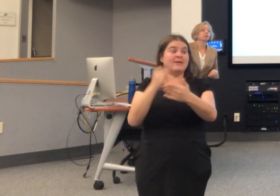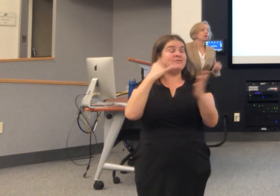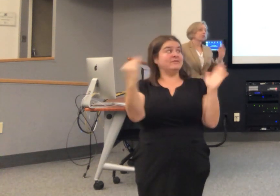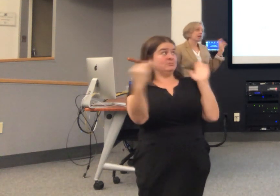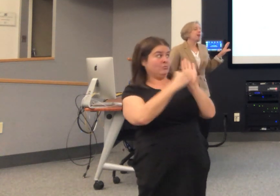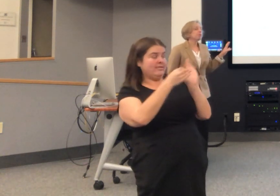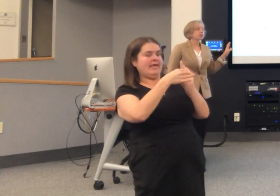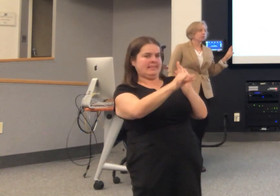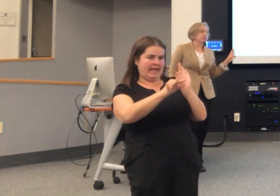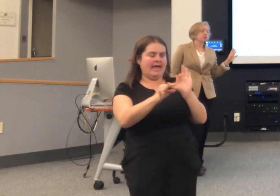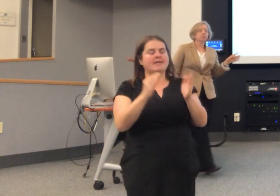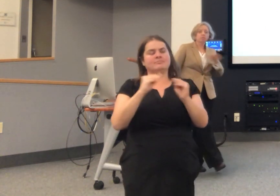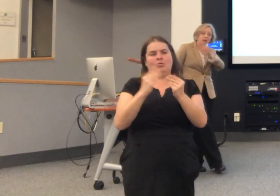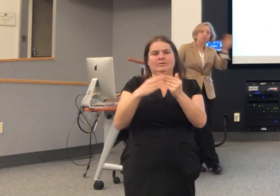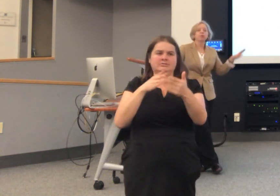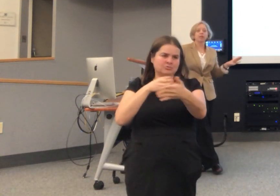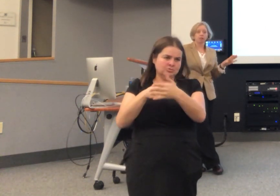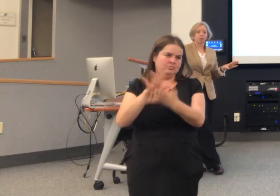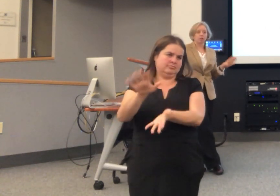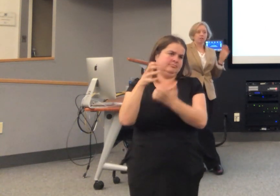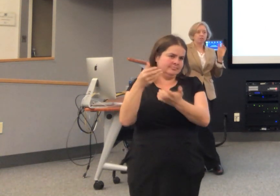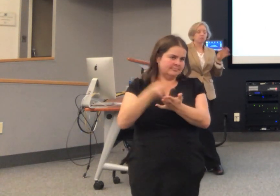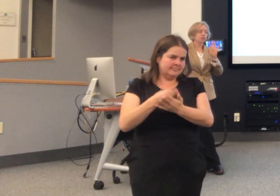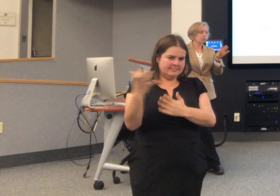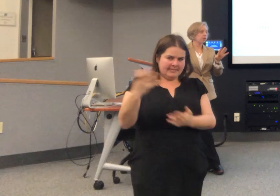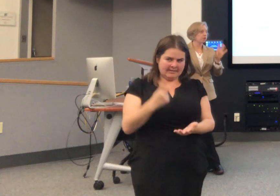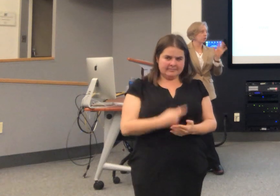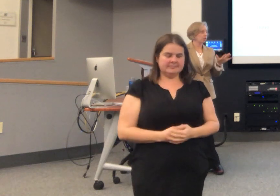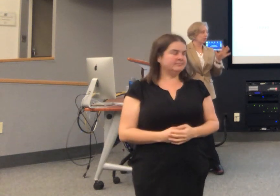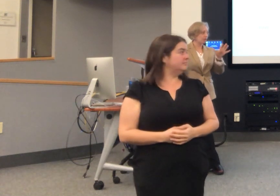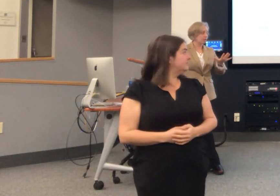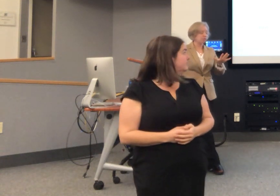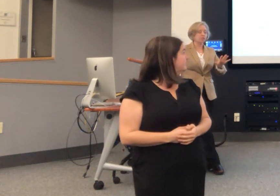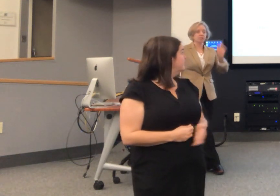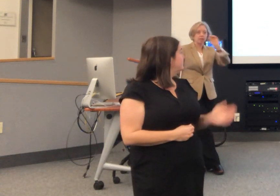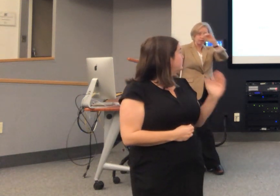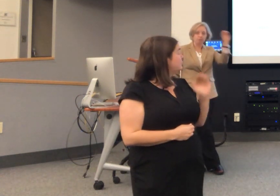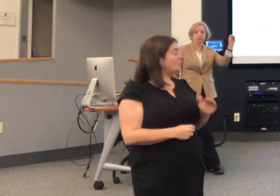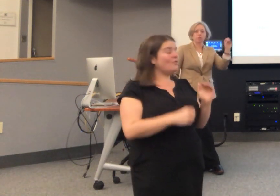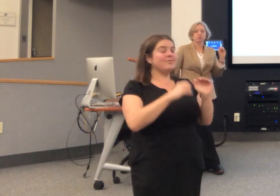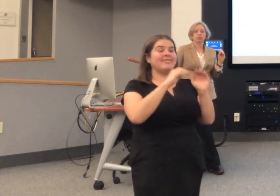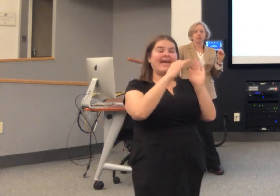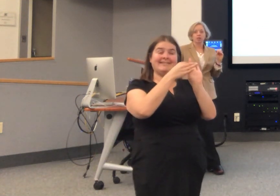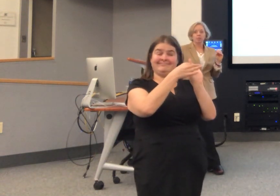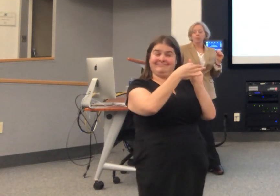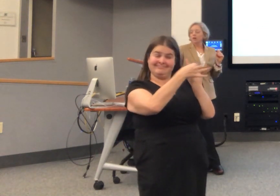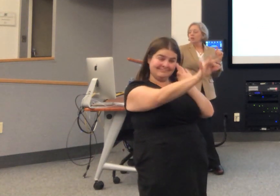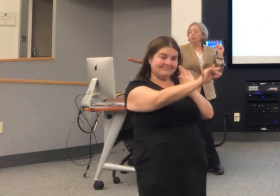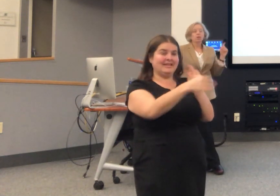Now the copyright notice I can put anywhere. As soon as I created a work and I fixed it, I can put my notice on it.